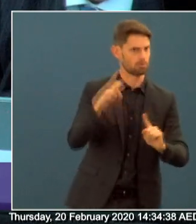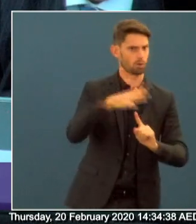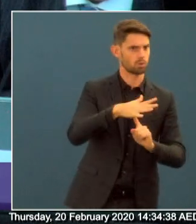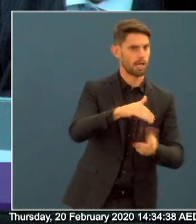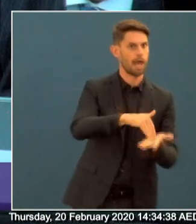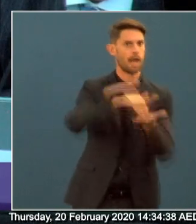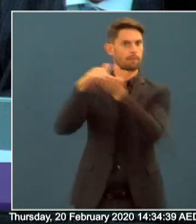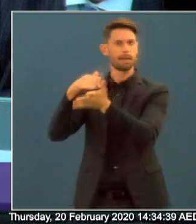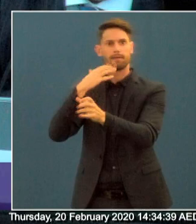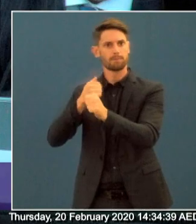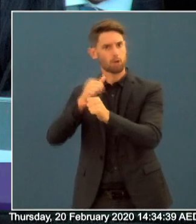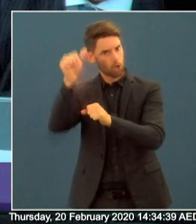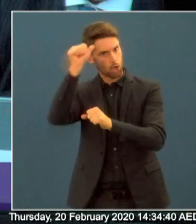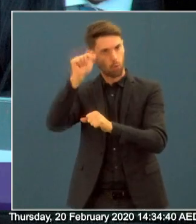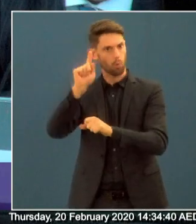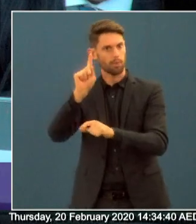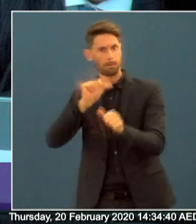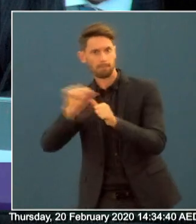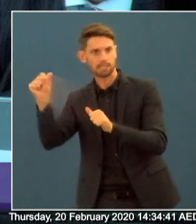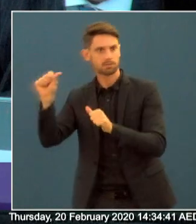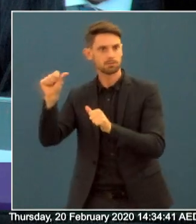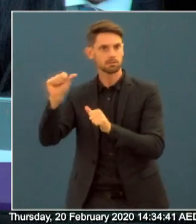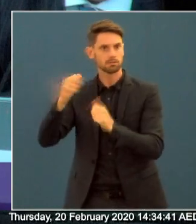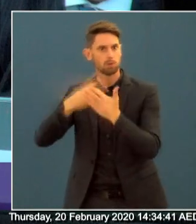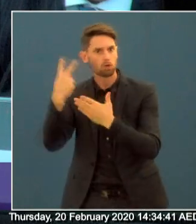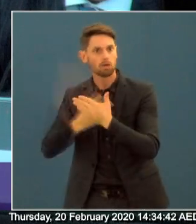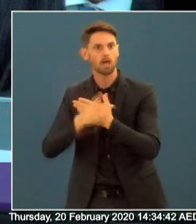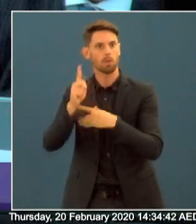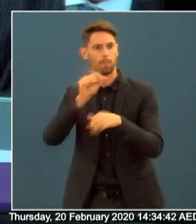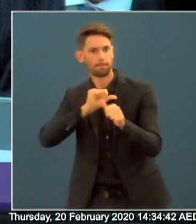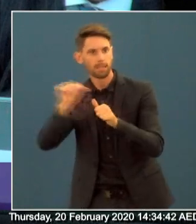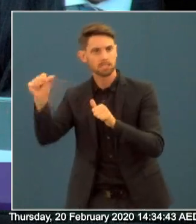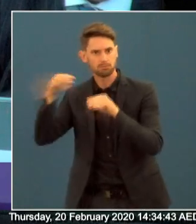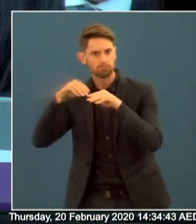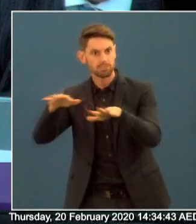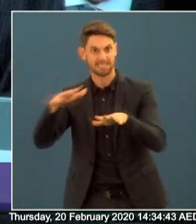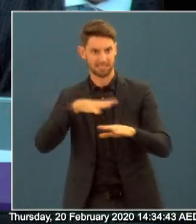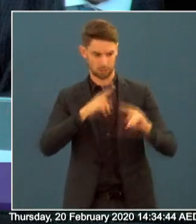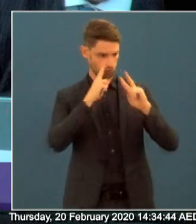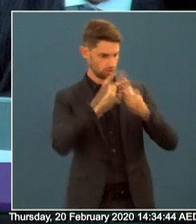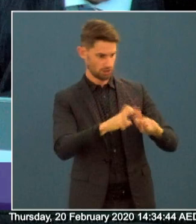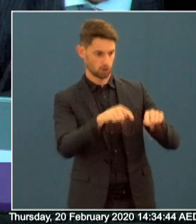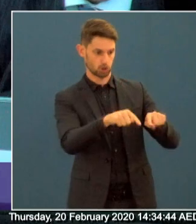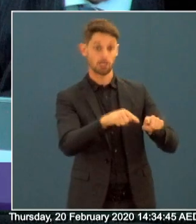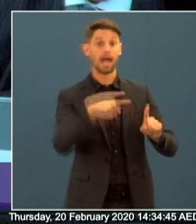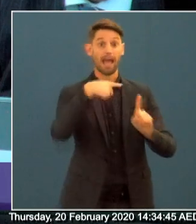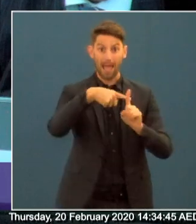implementation strategies, but also looking at evaluation of programs. This is something that you've highlighted.